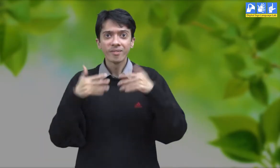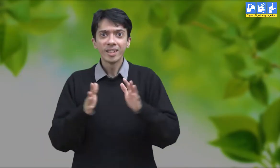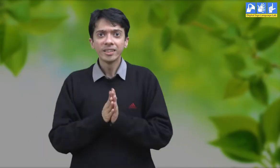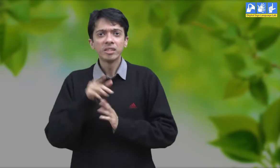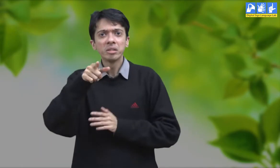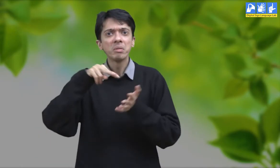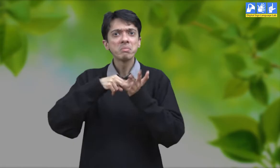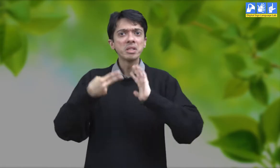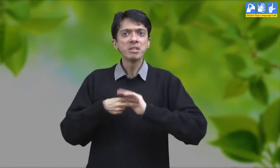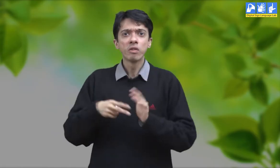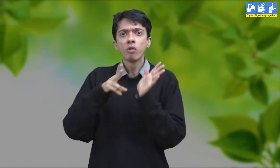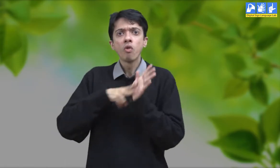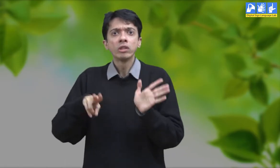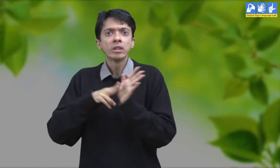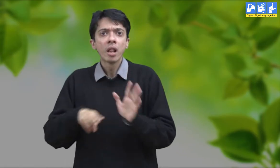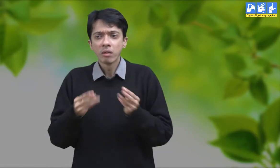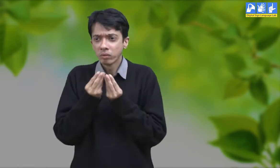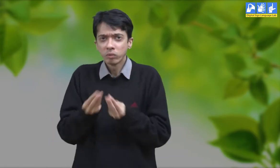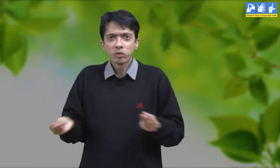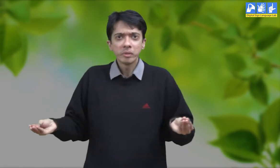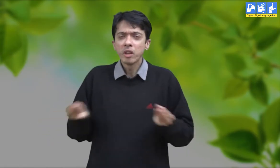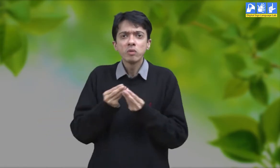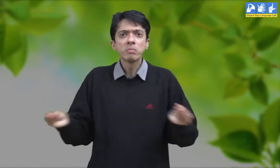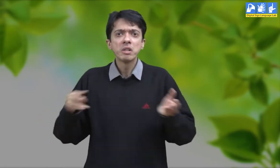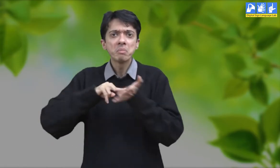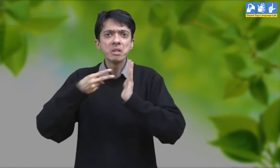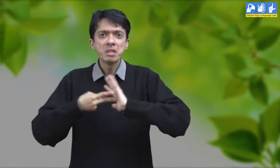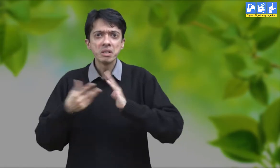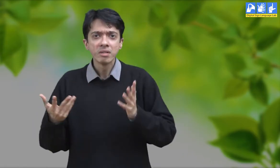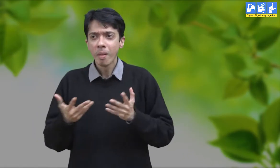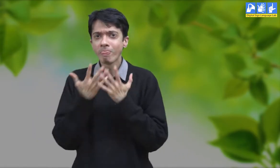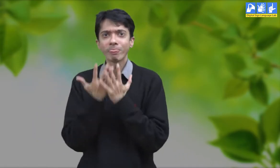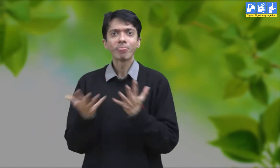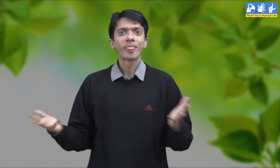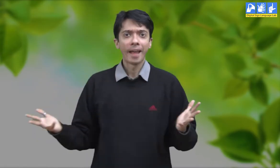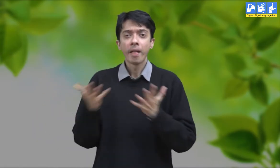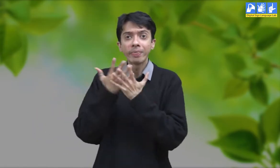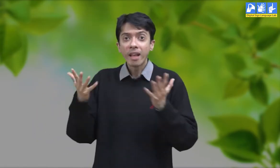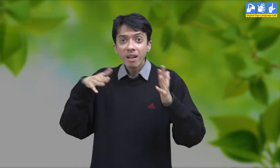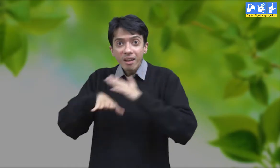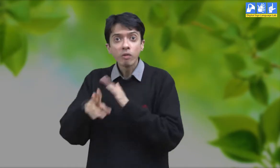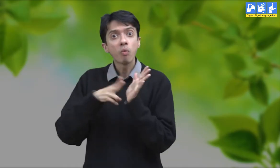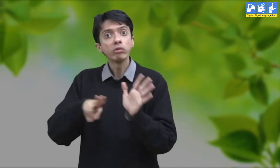Did you see that. The topic is Management of Natural Resources. What are Natural Resources?